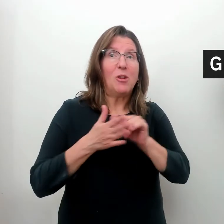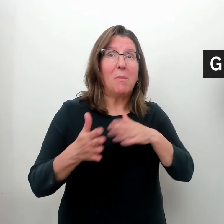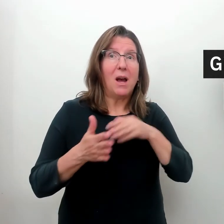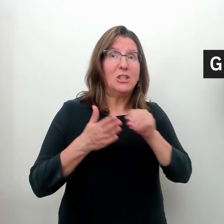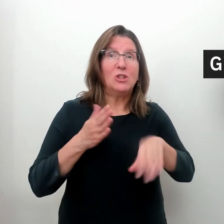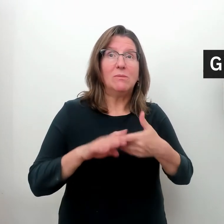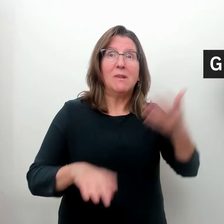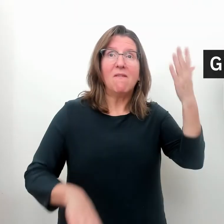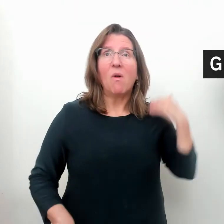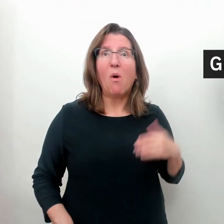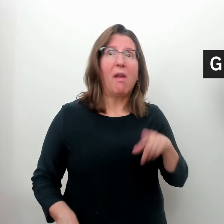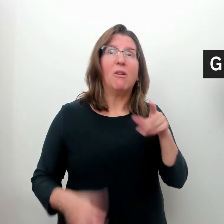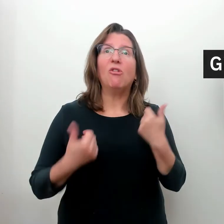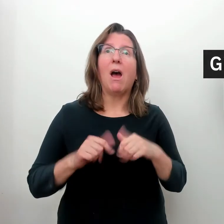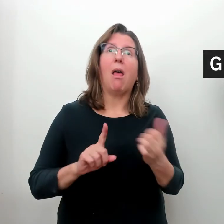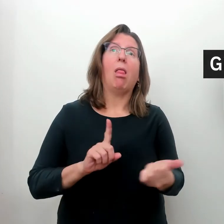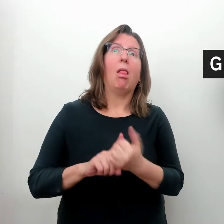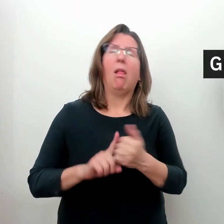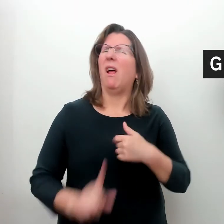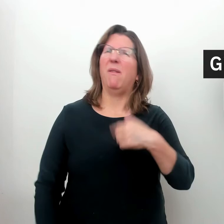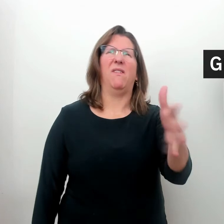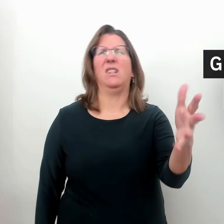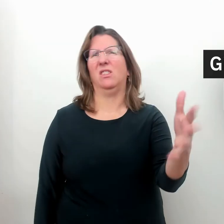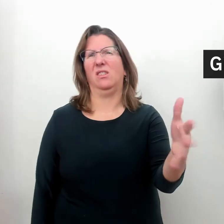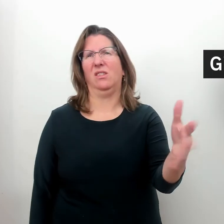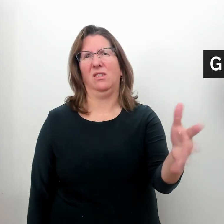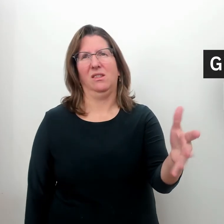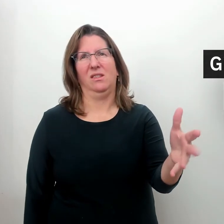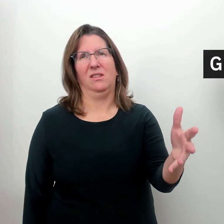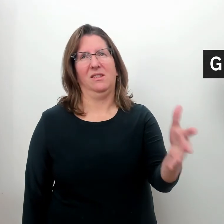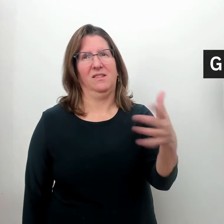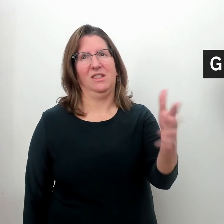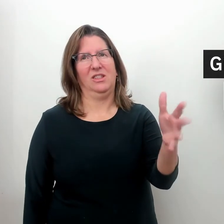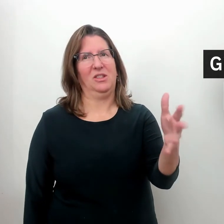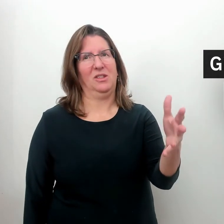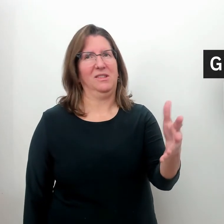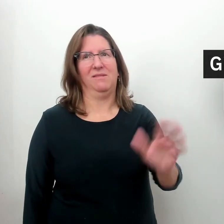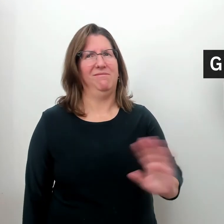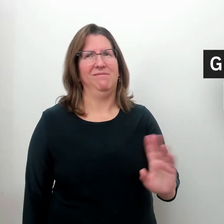I did that with my students, in the past, when I knew they were trying to con me. I just said FINISH++